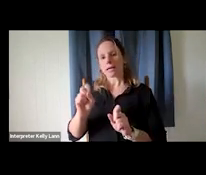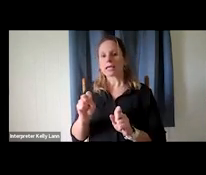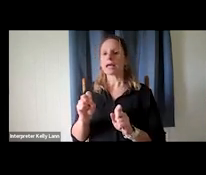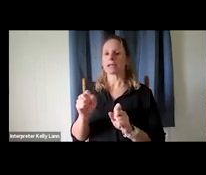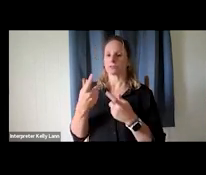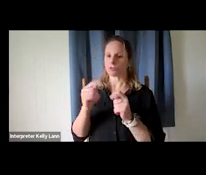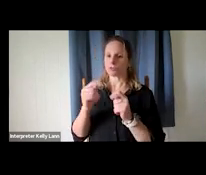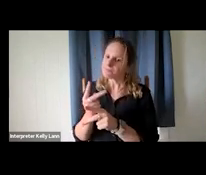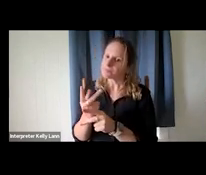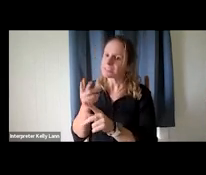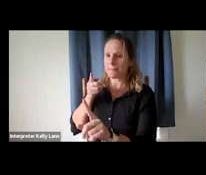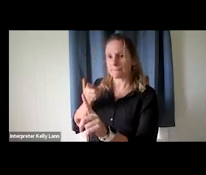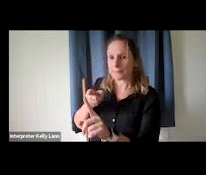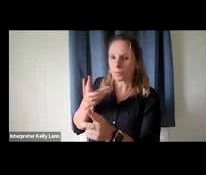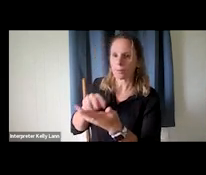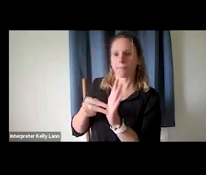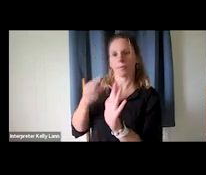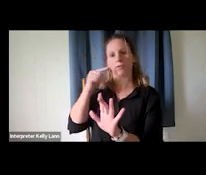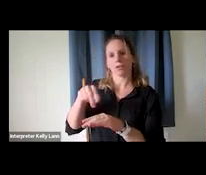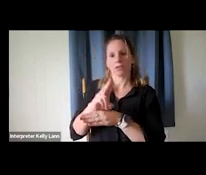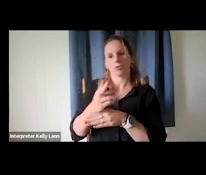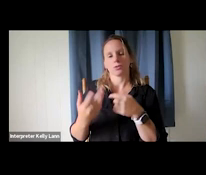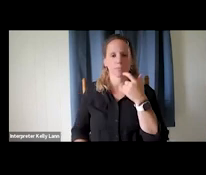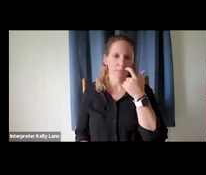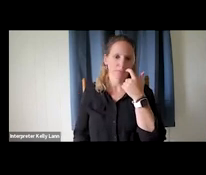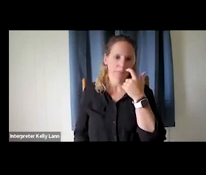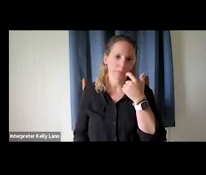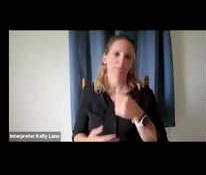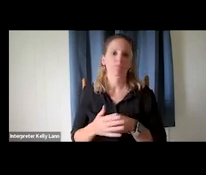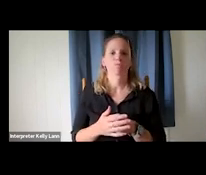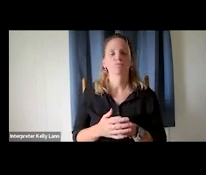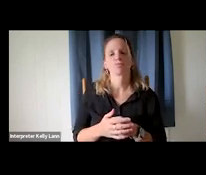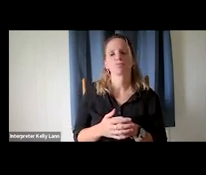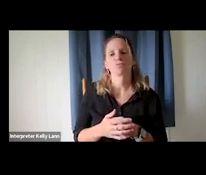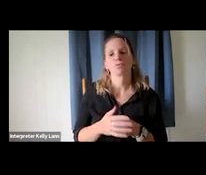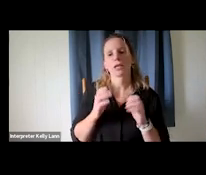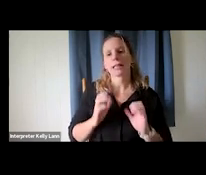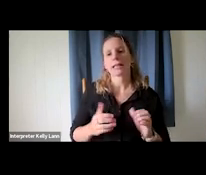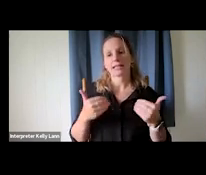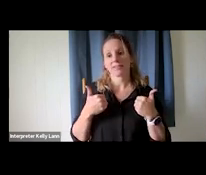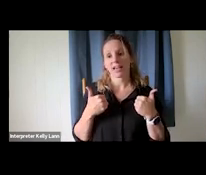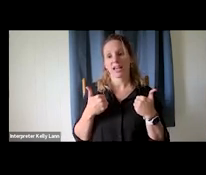on what's the point, what's the purpose of this use. So let's see, I've had clients that I have one for,